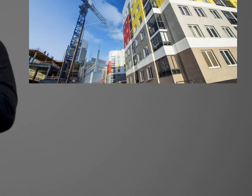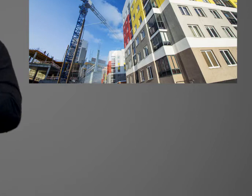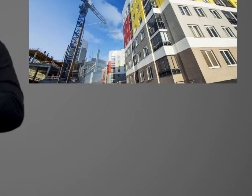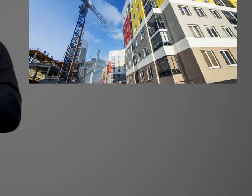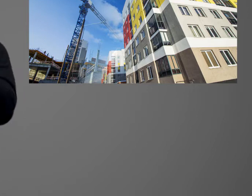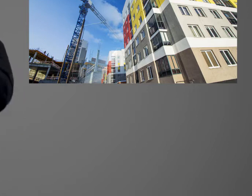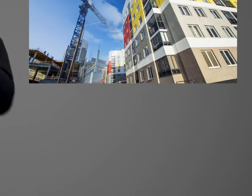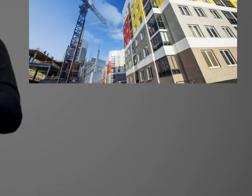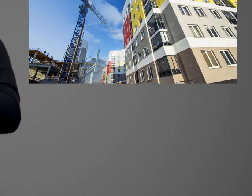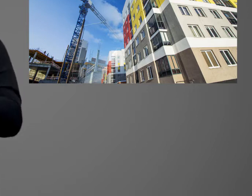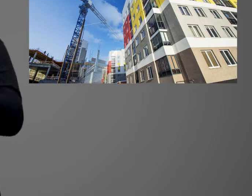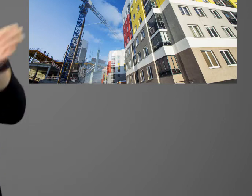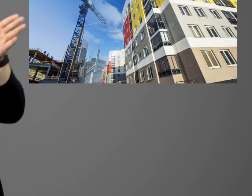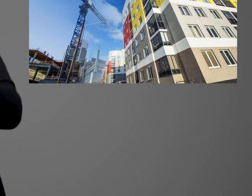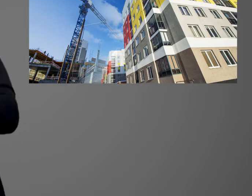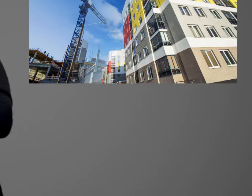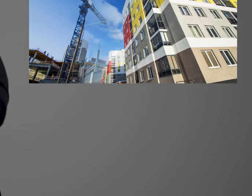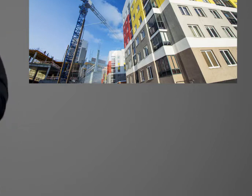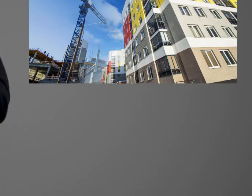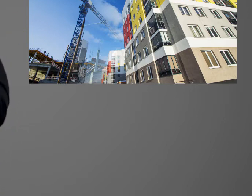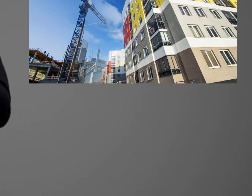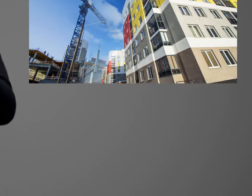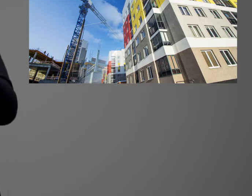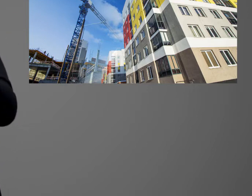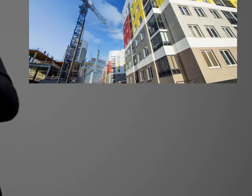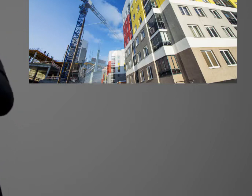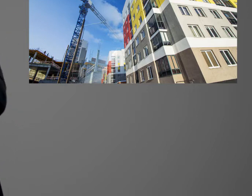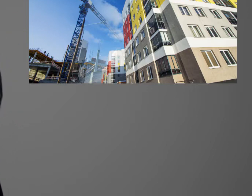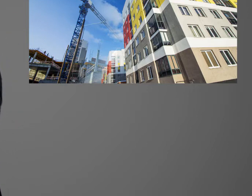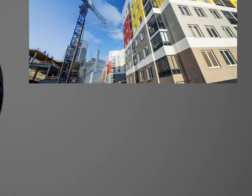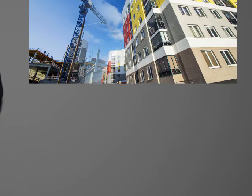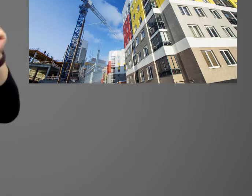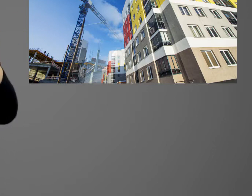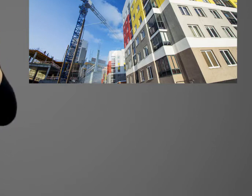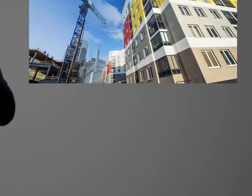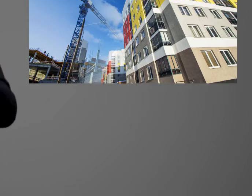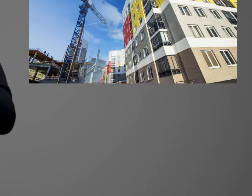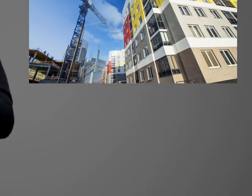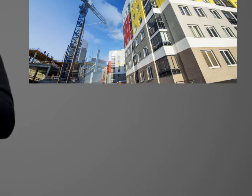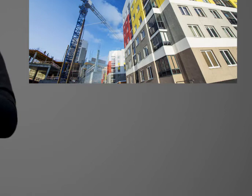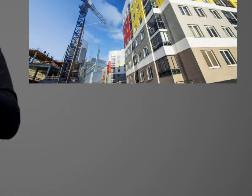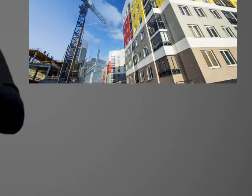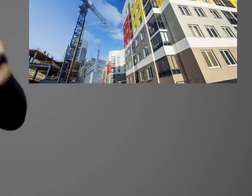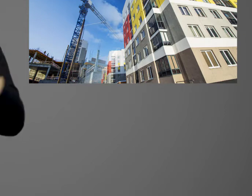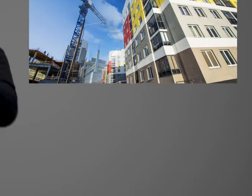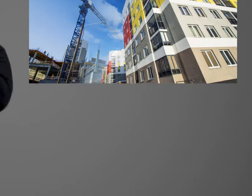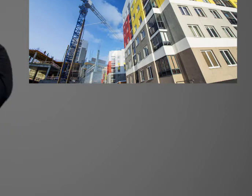I wanted to be sure that the developer planned to include key safety measures